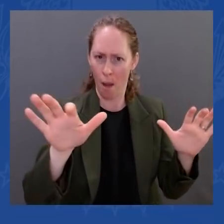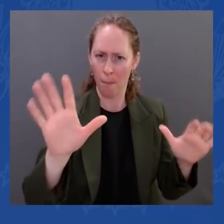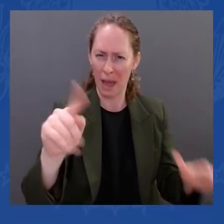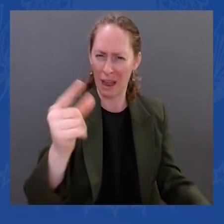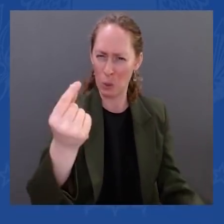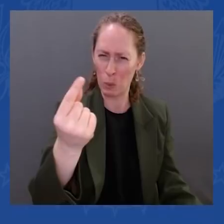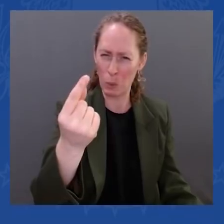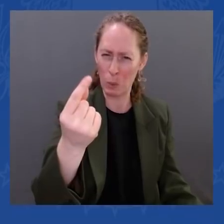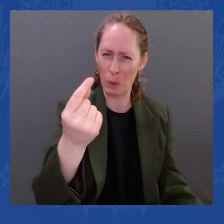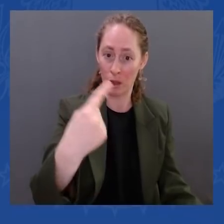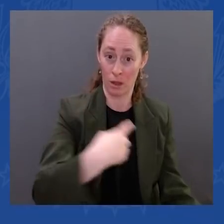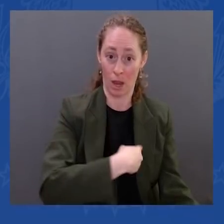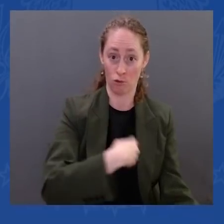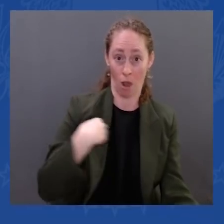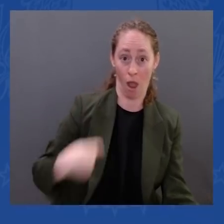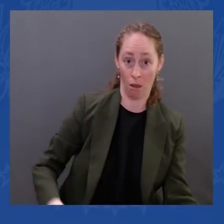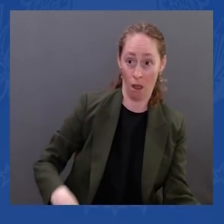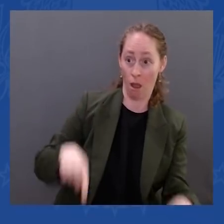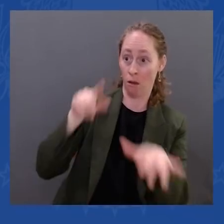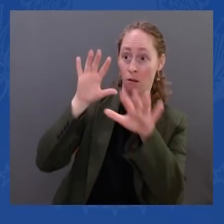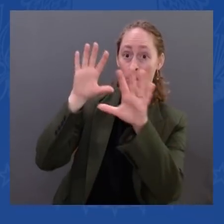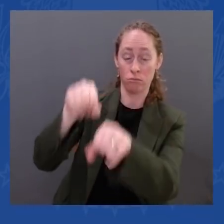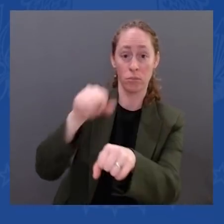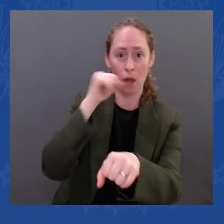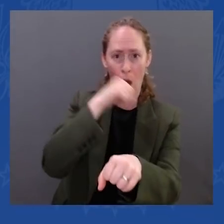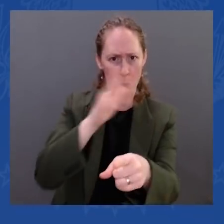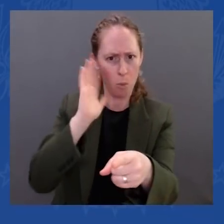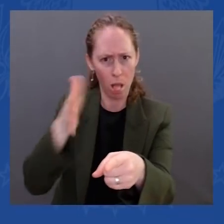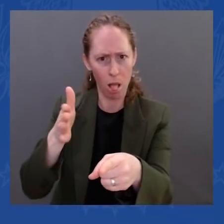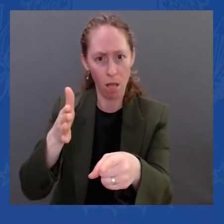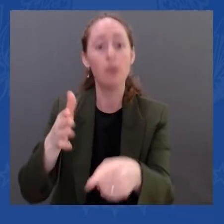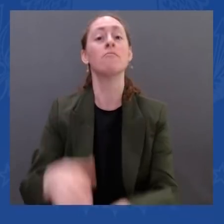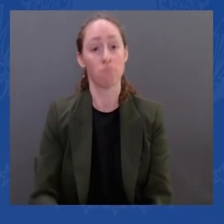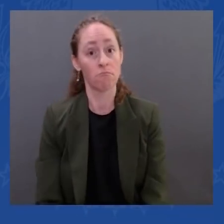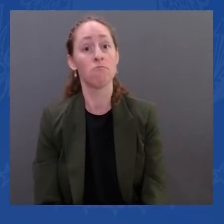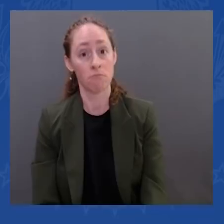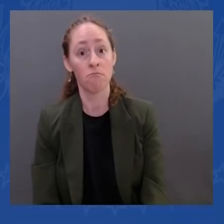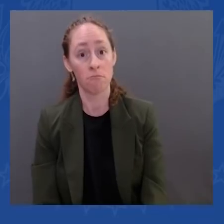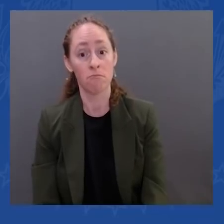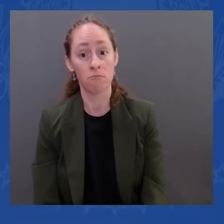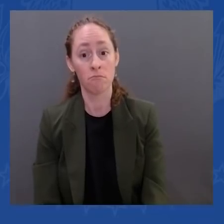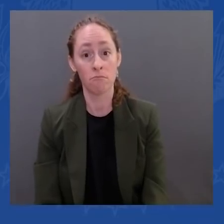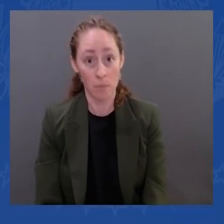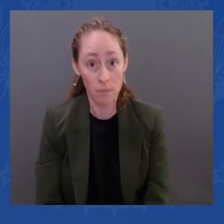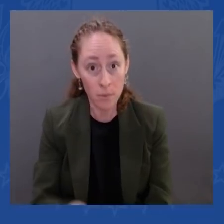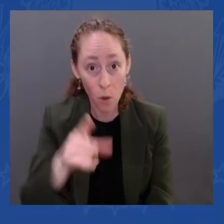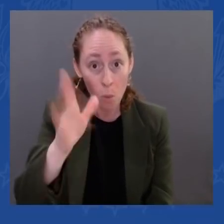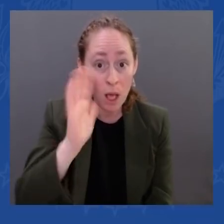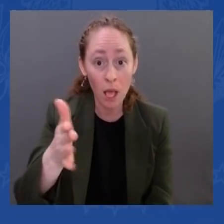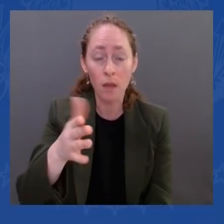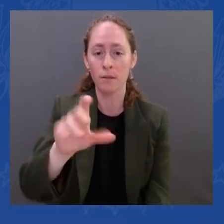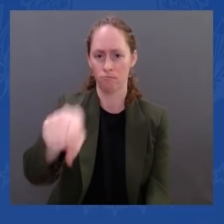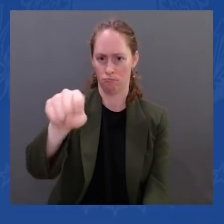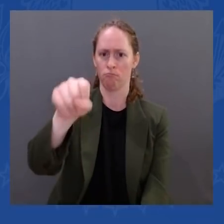That's the commitment we made. We are not -- Look, here's the situation: We agree with the One China policy; we've signed on to it